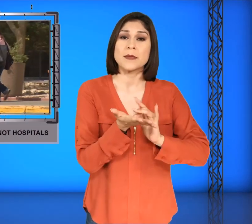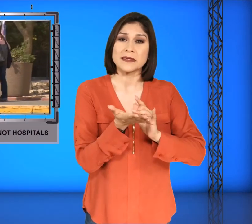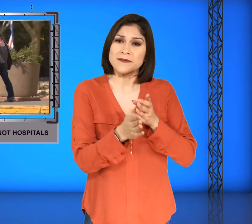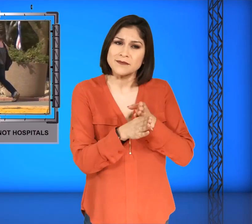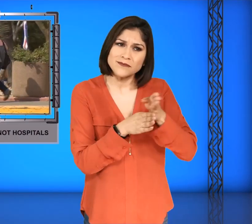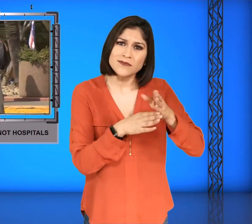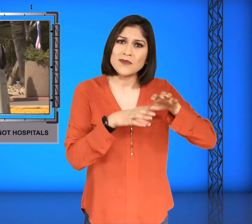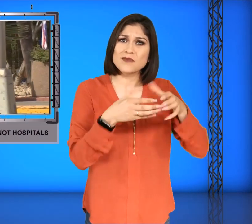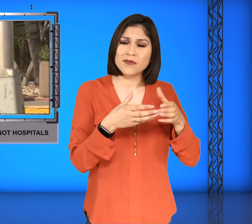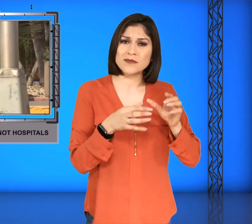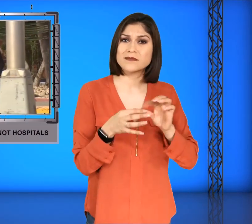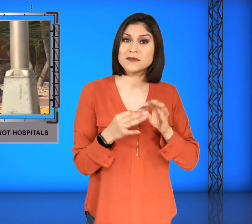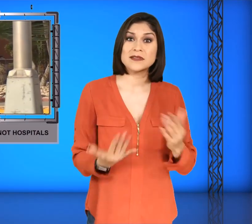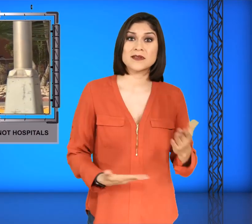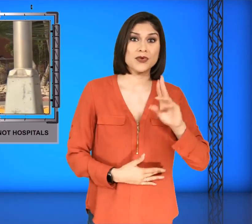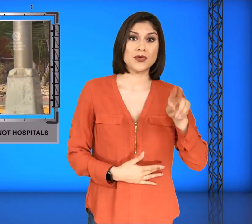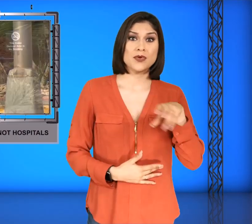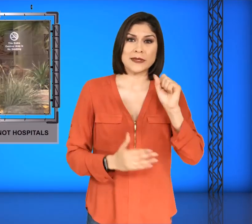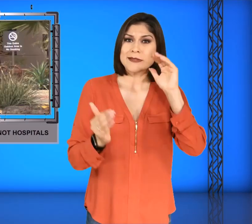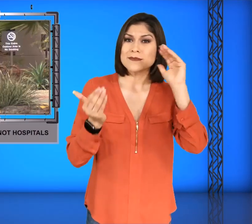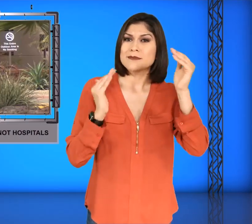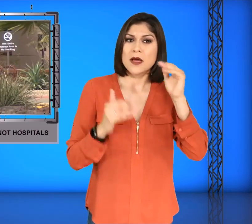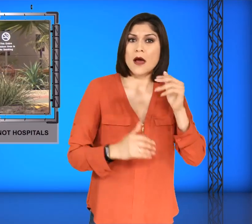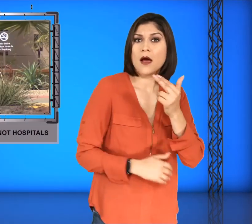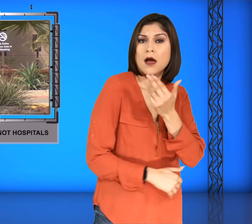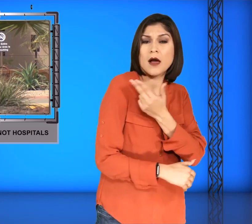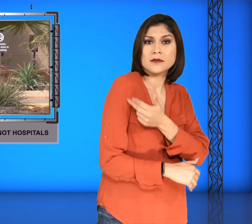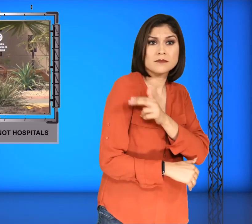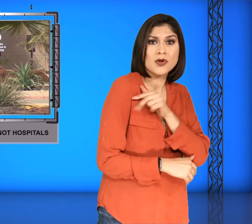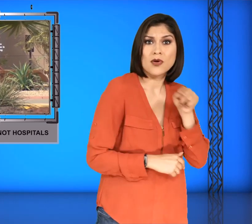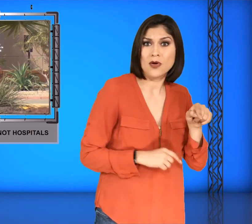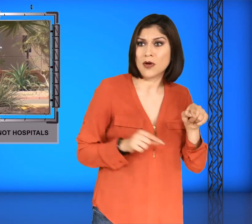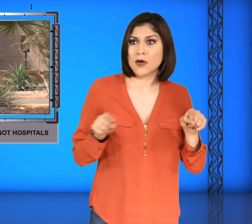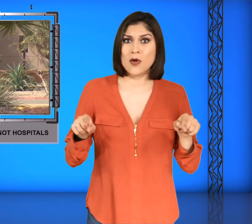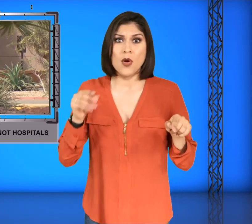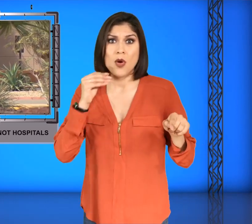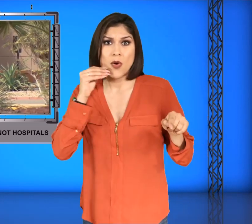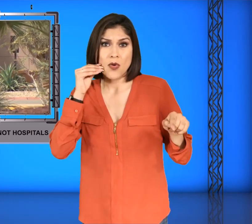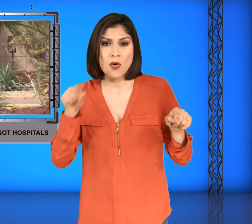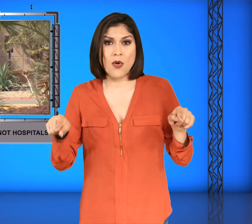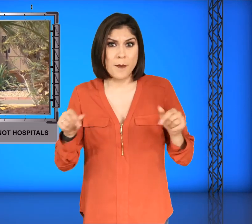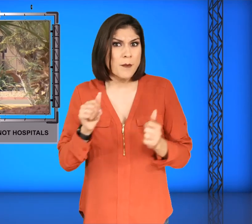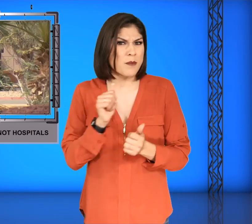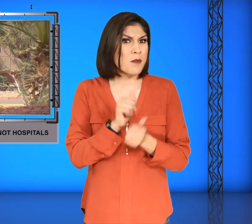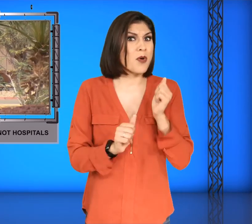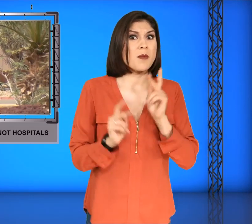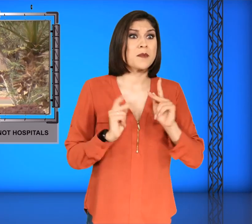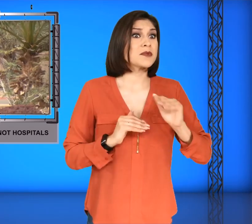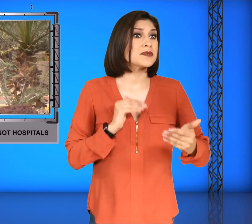On Wednesday a report published in the New England Journal of Medicine said that more